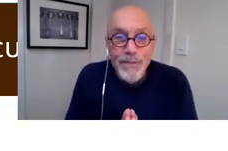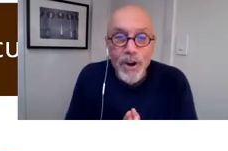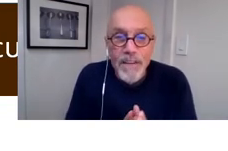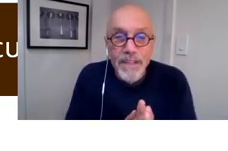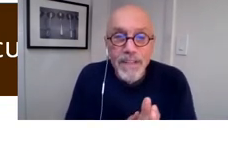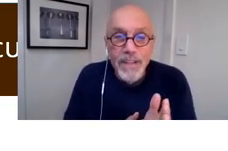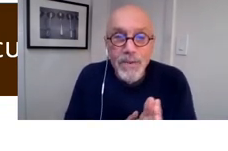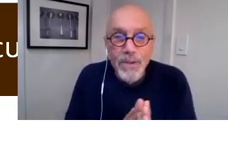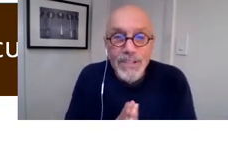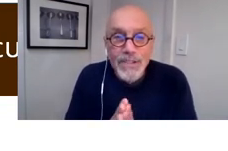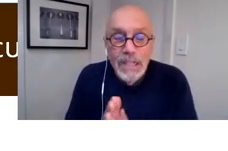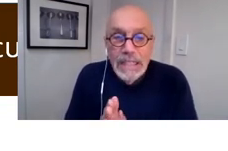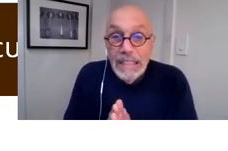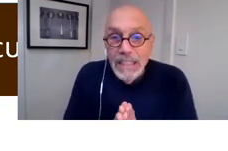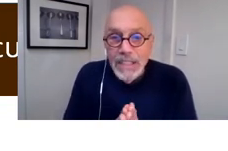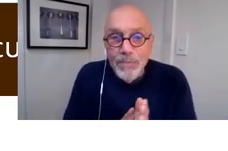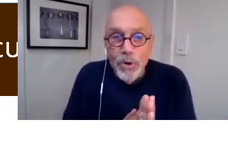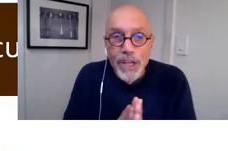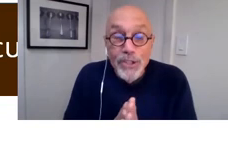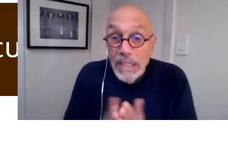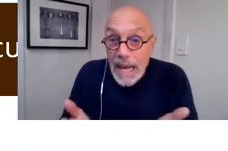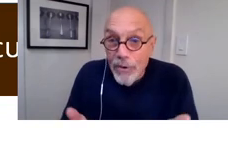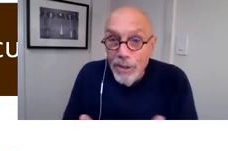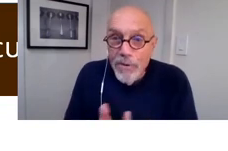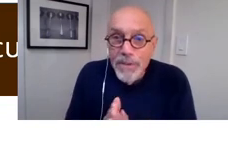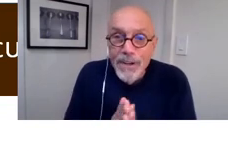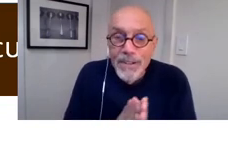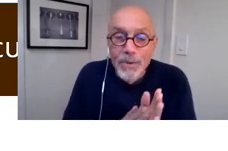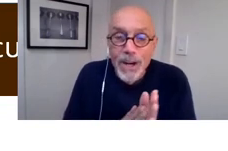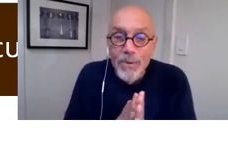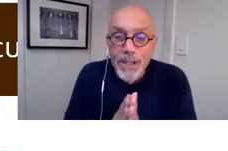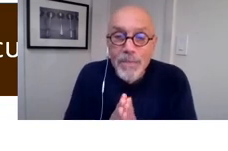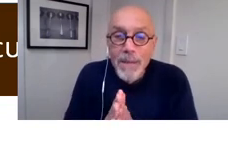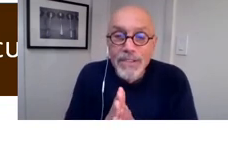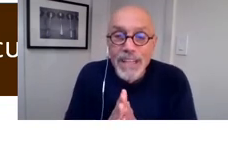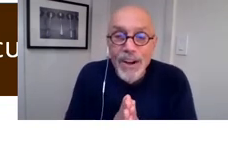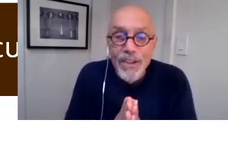of coffee and it is potentially downhill from here. Are we going to be able to get all of